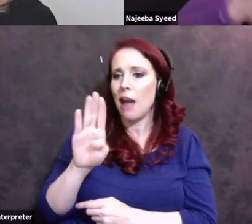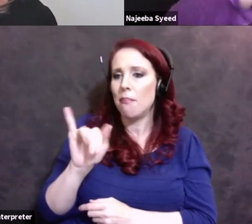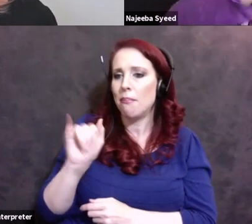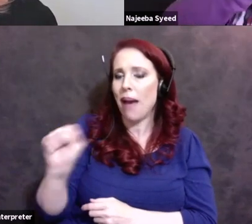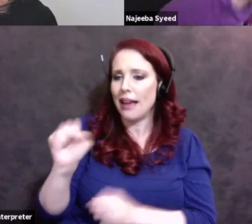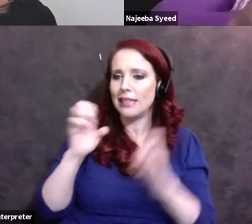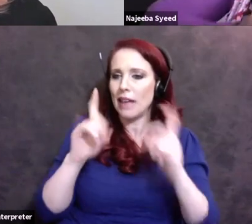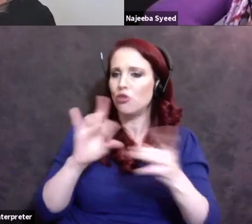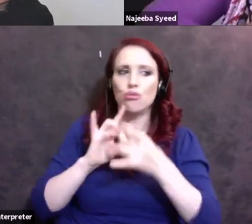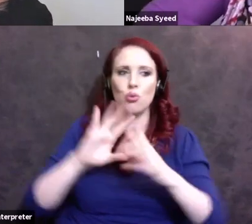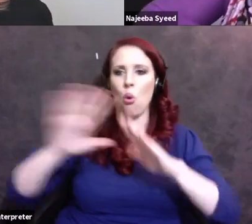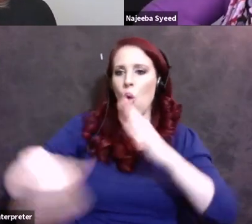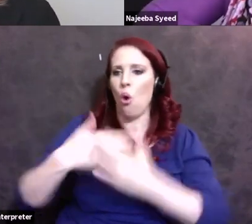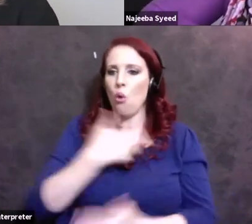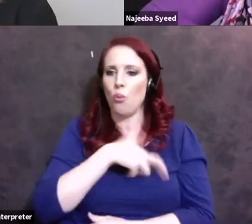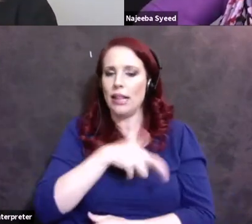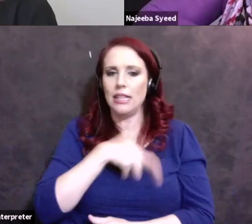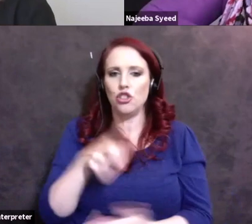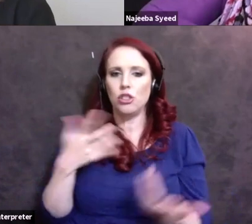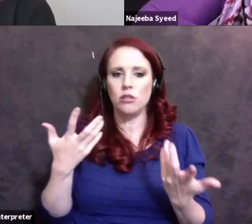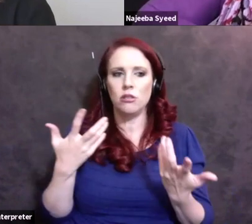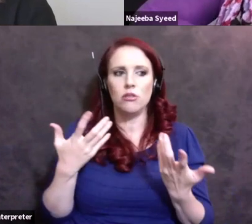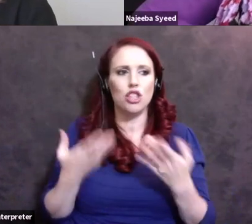Just increasing your religious literacy.